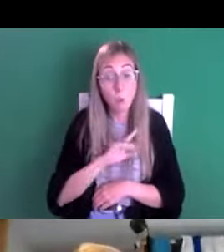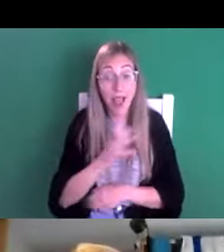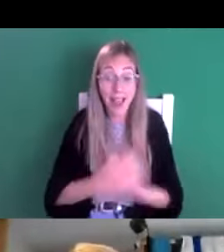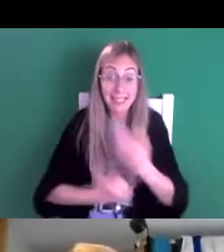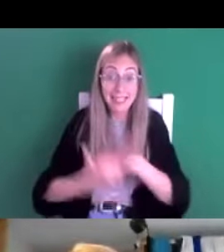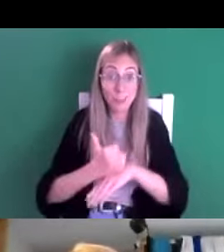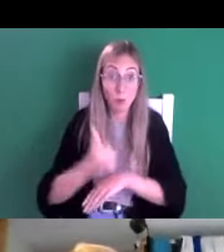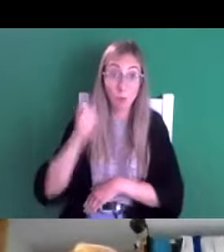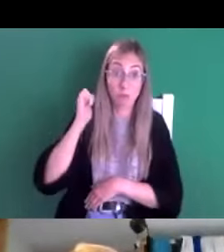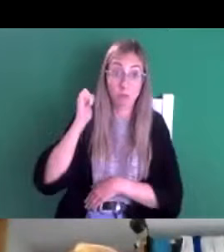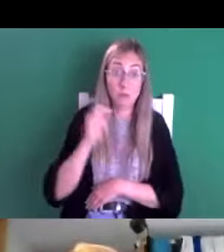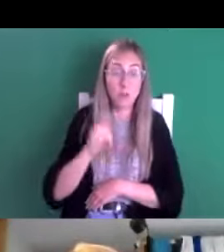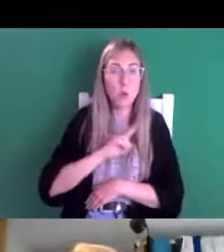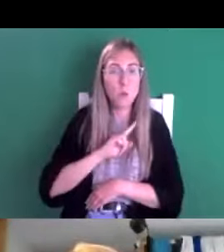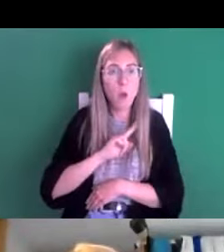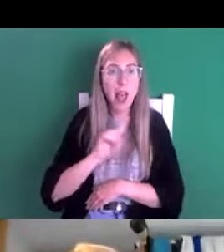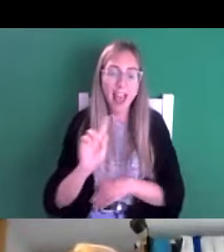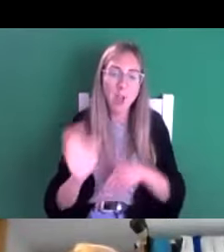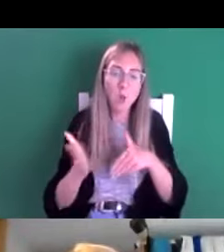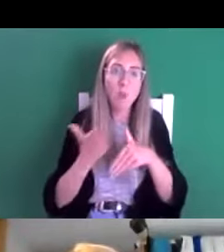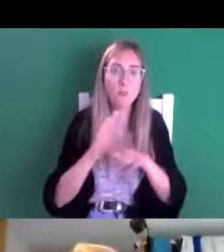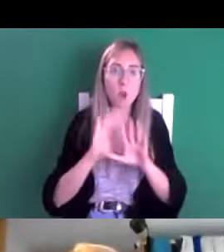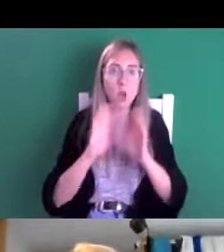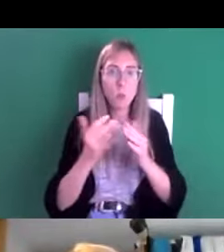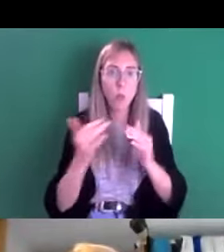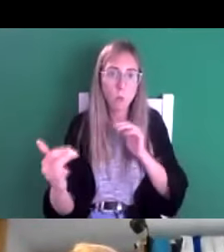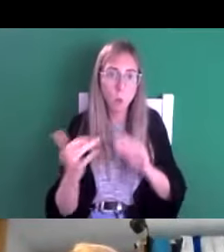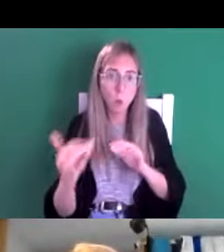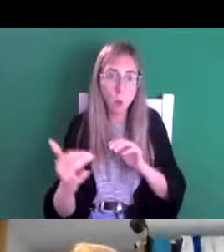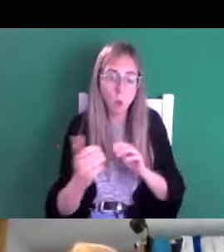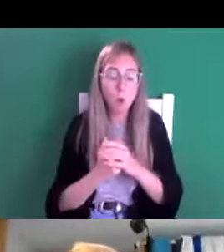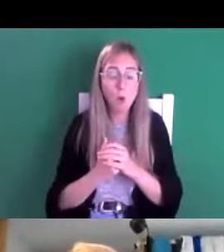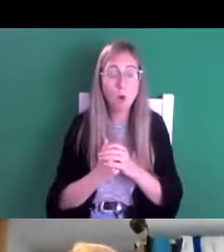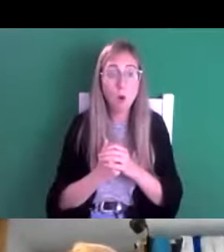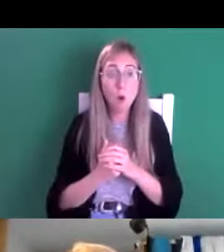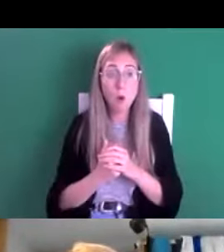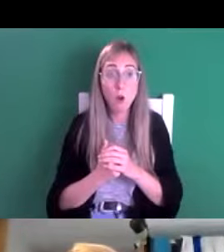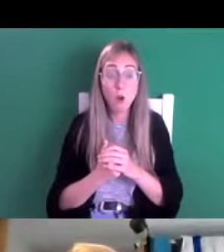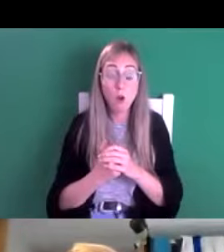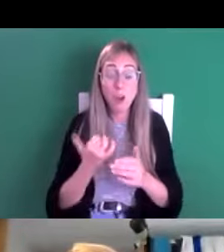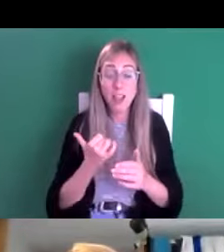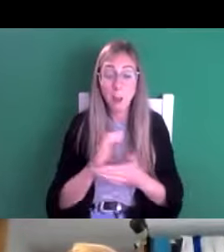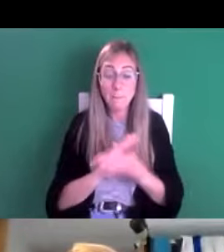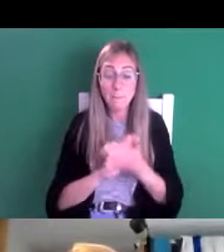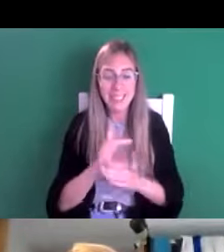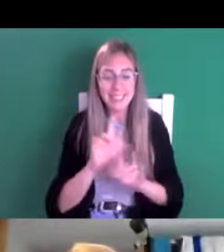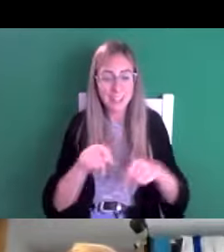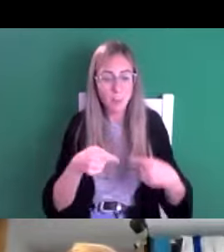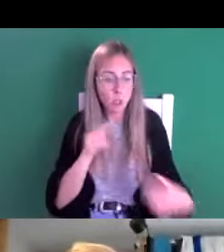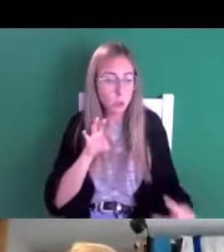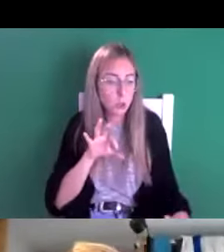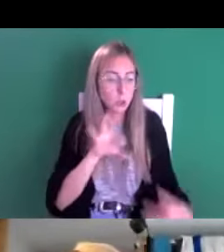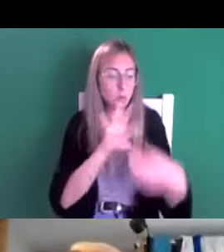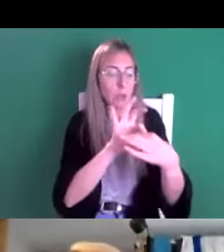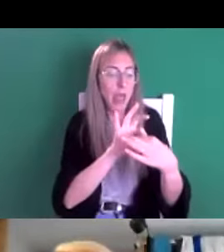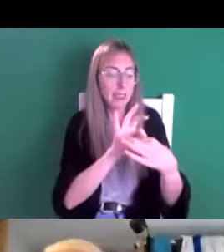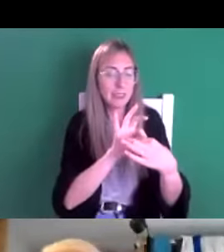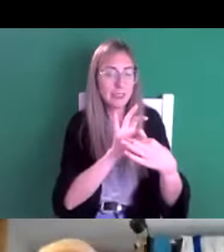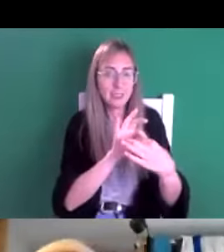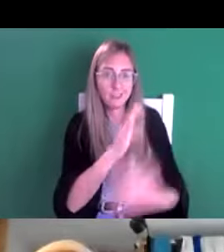world war and how could you maybe you couldn't relate a piece of art directly to that slaughter